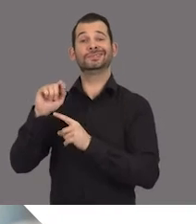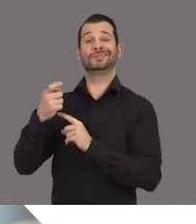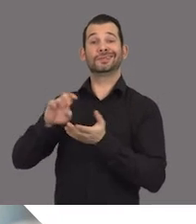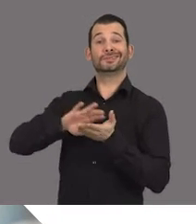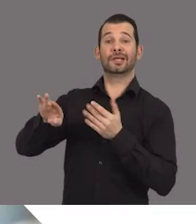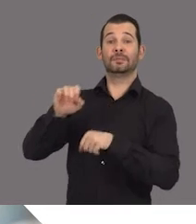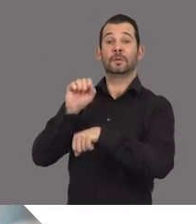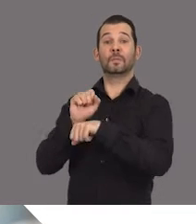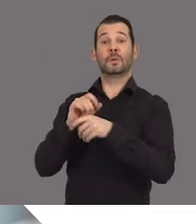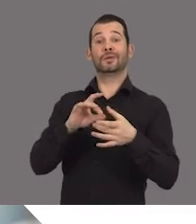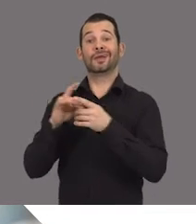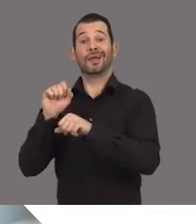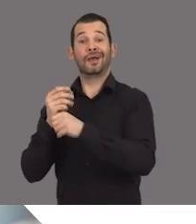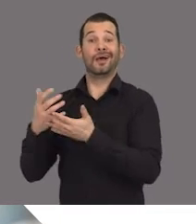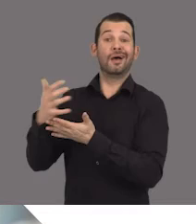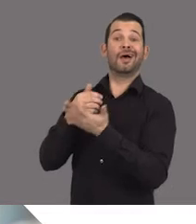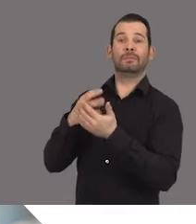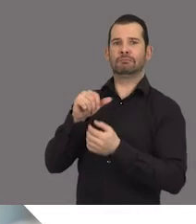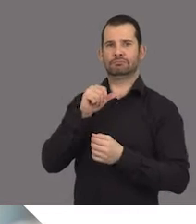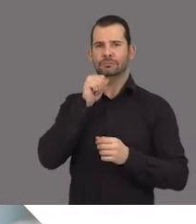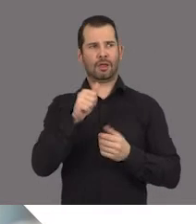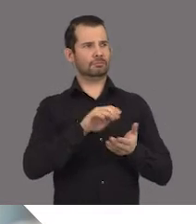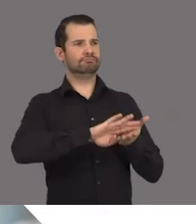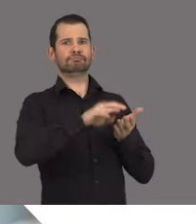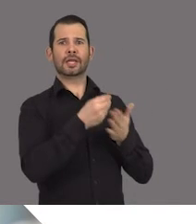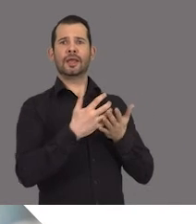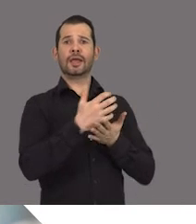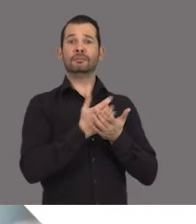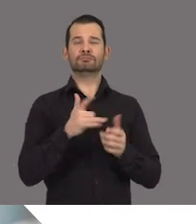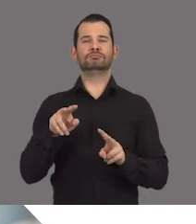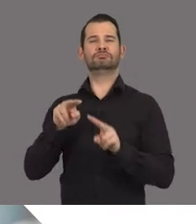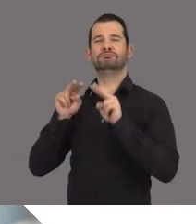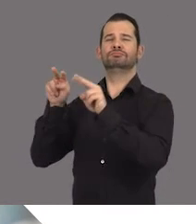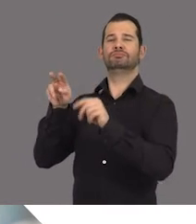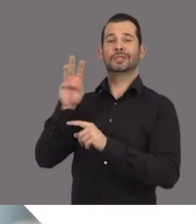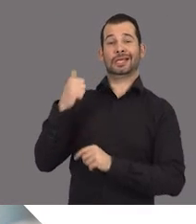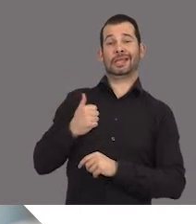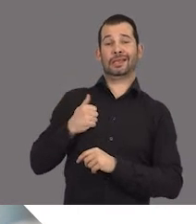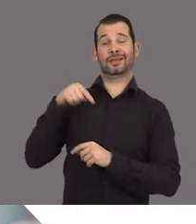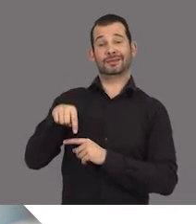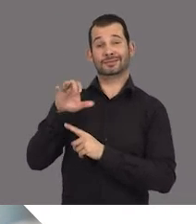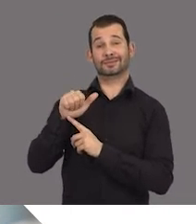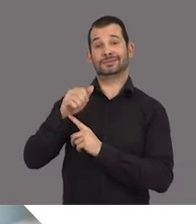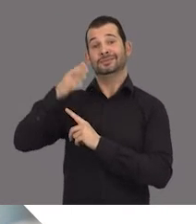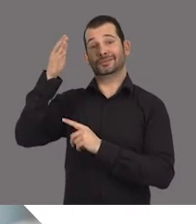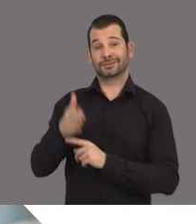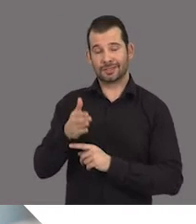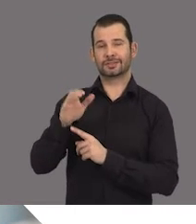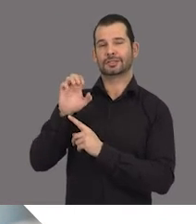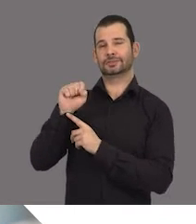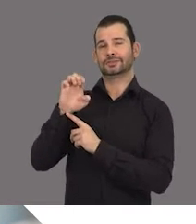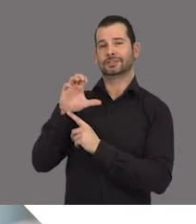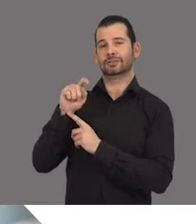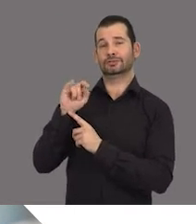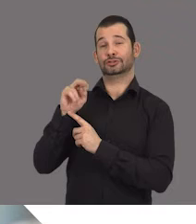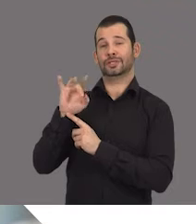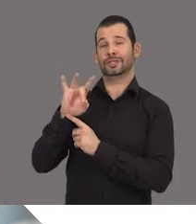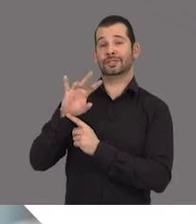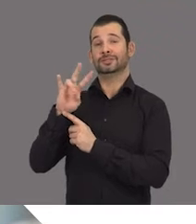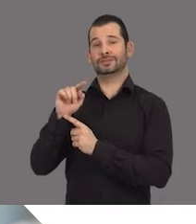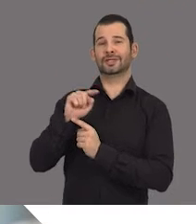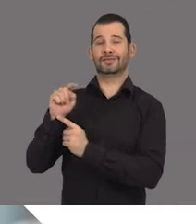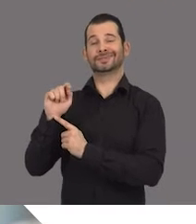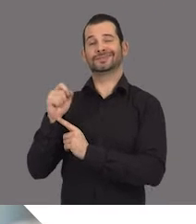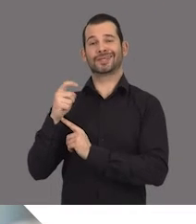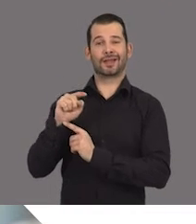and non-exempt income, visit canada.ca/section87-tax-exemption